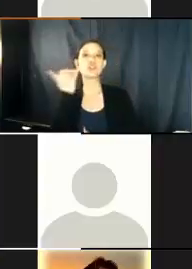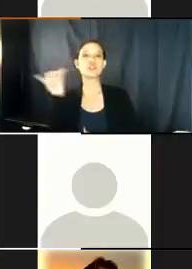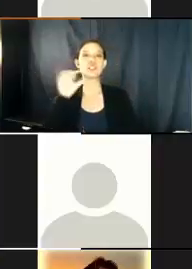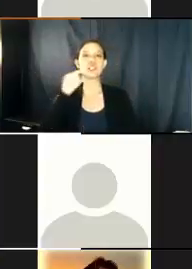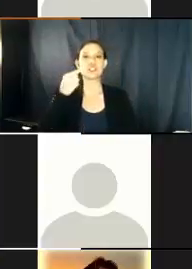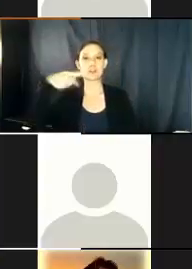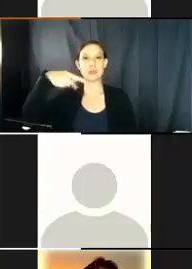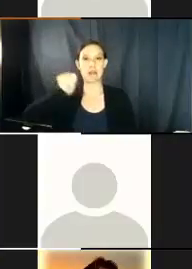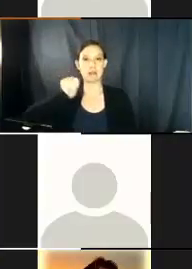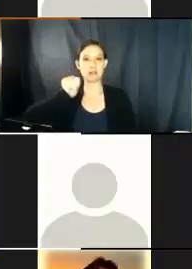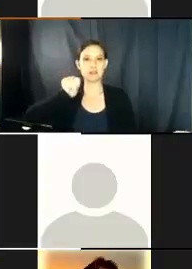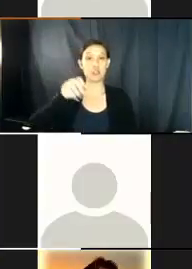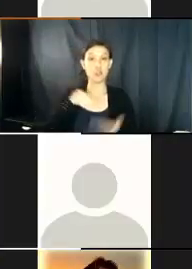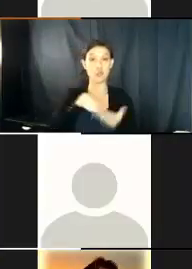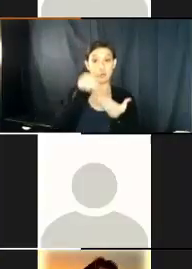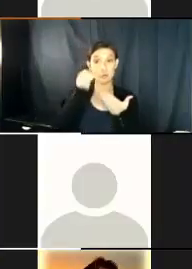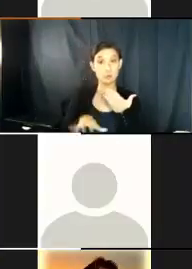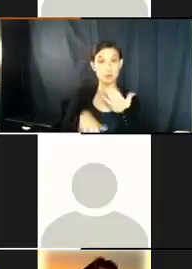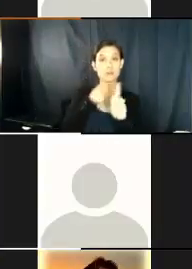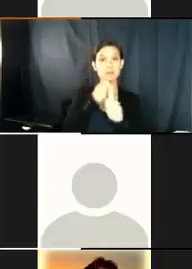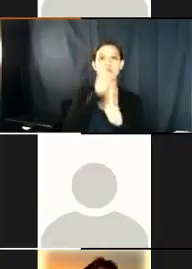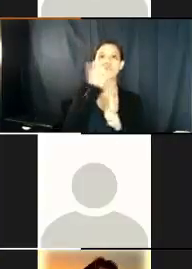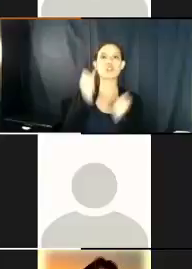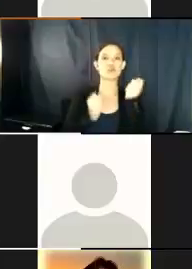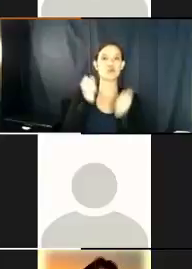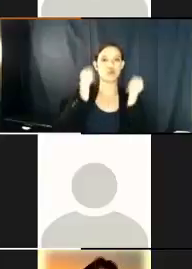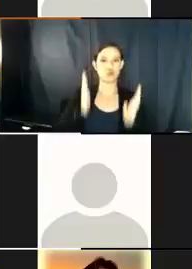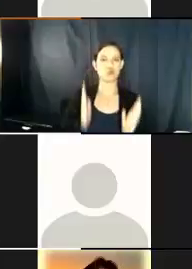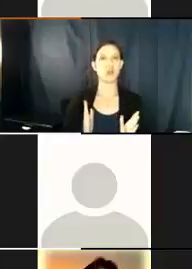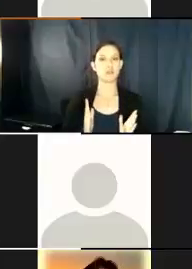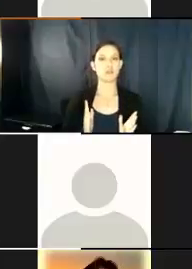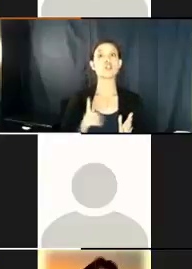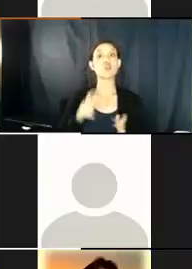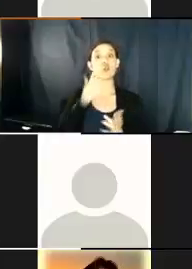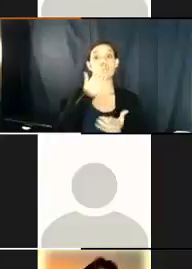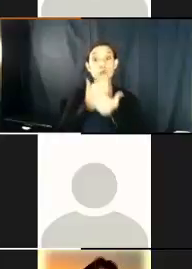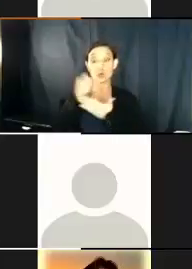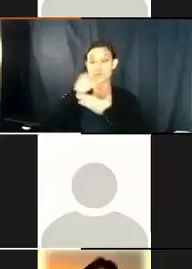So strong instructional design allows an instructor to facilitate and to guide while allowing